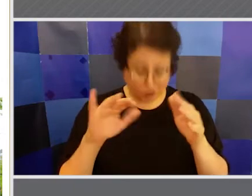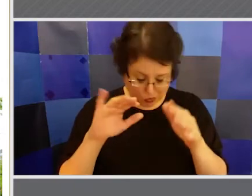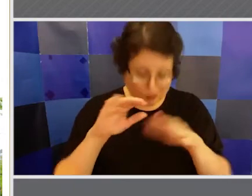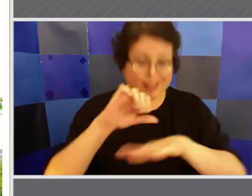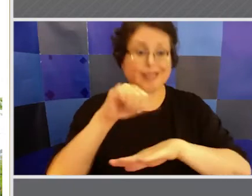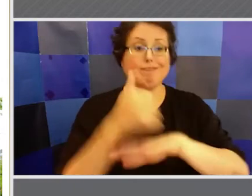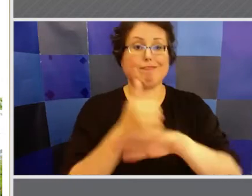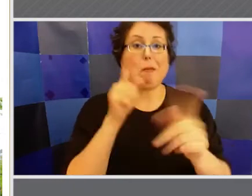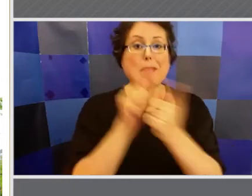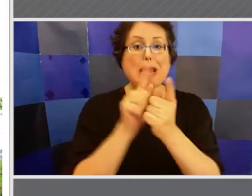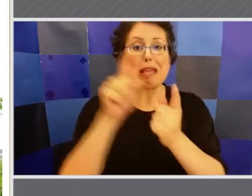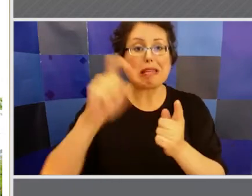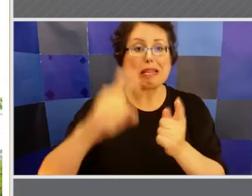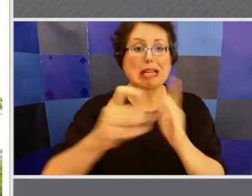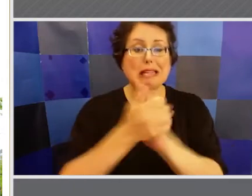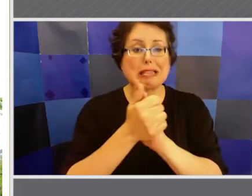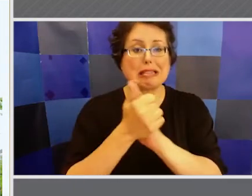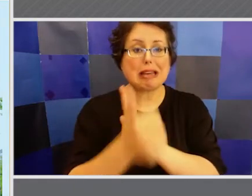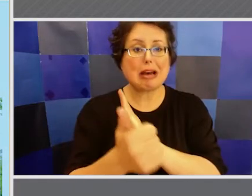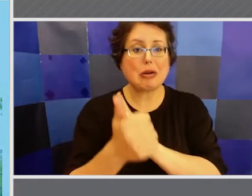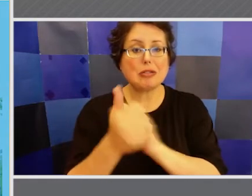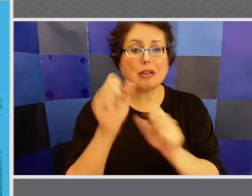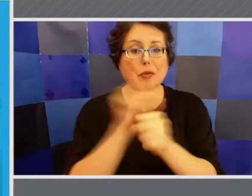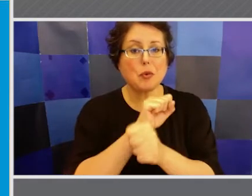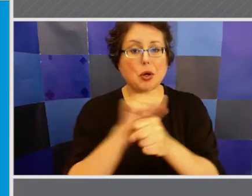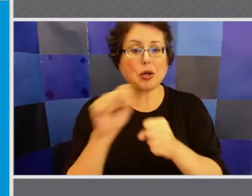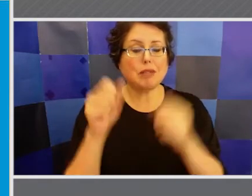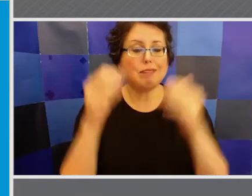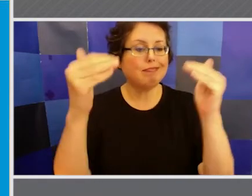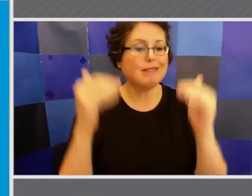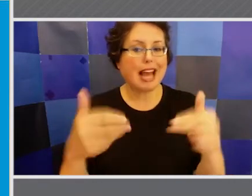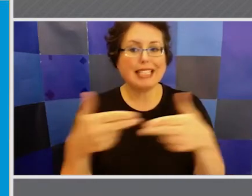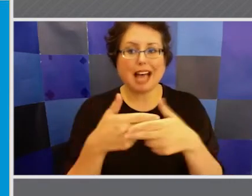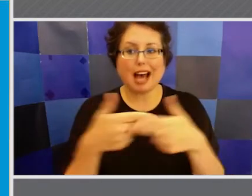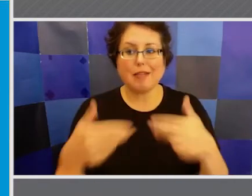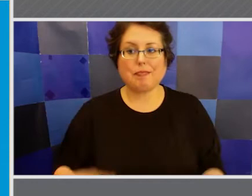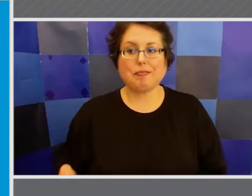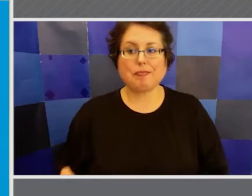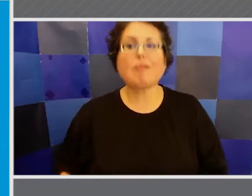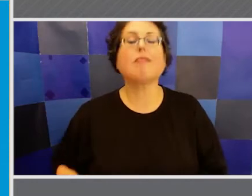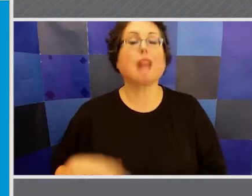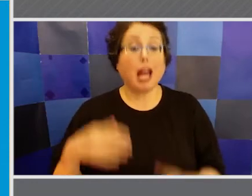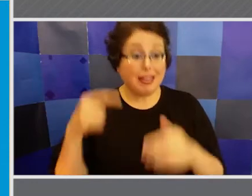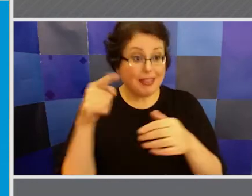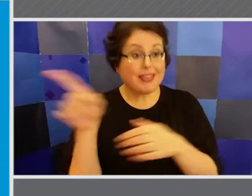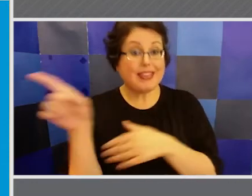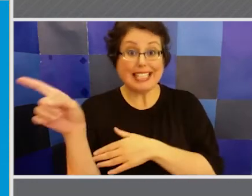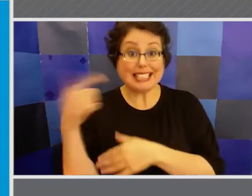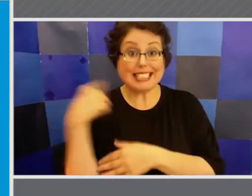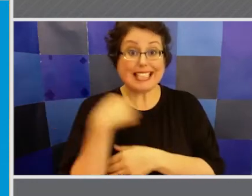You know the next slide Shana thanks is our approach I again you know we this is something